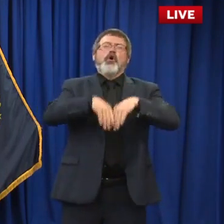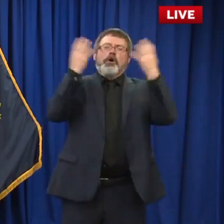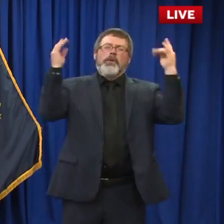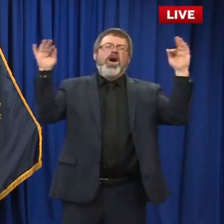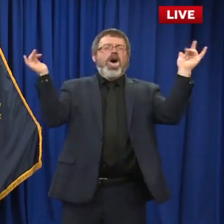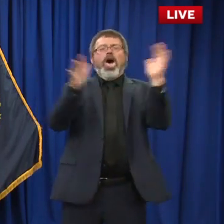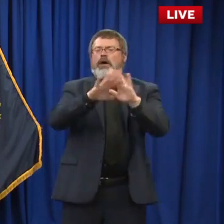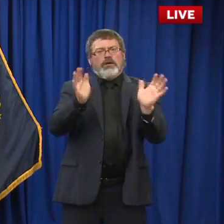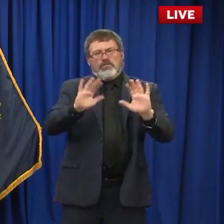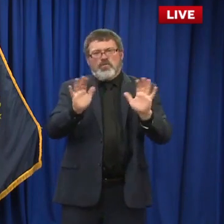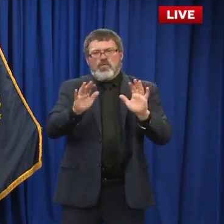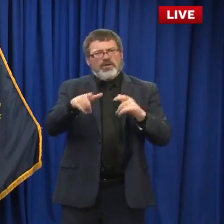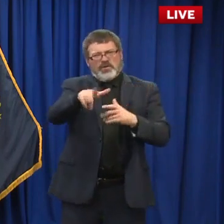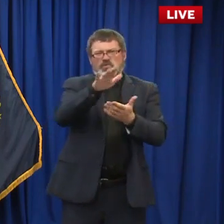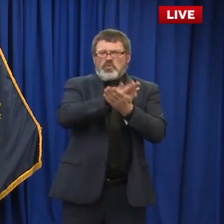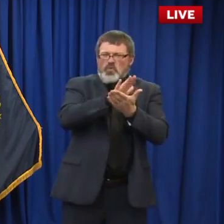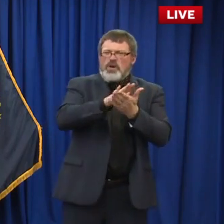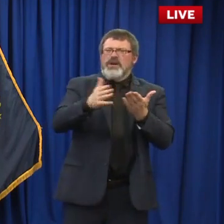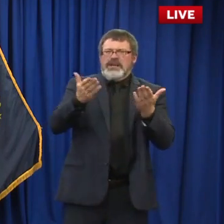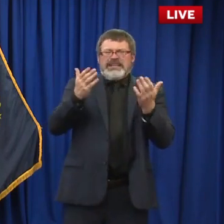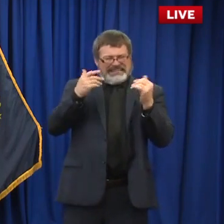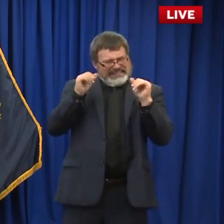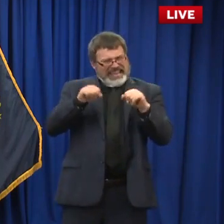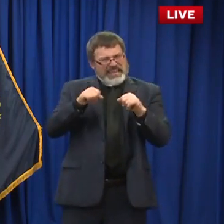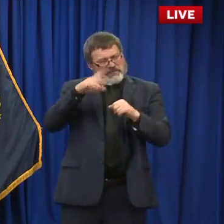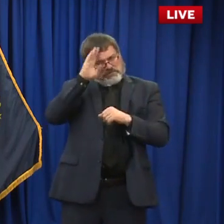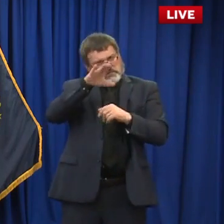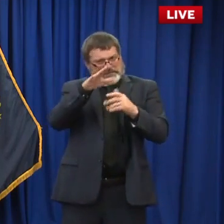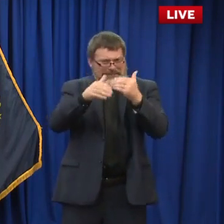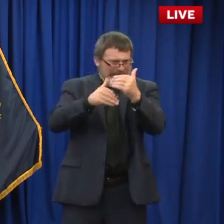HERE FOR A RESOURCE. DISTRICTS ARE NOT ON THEIR OWN BY ANY MEANS.